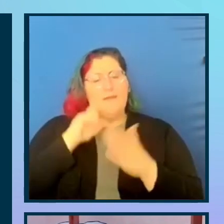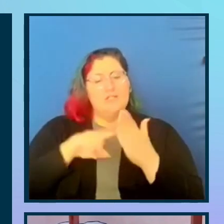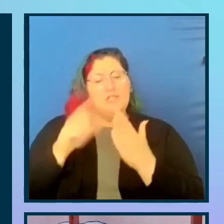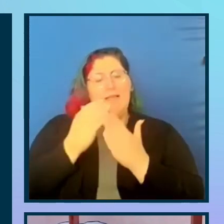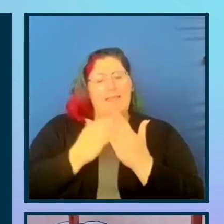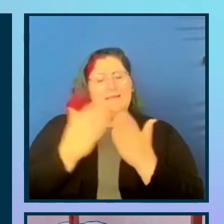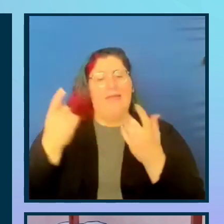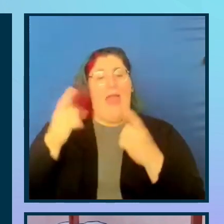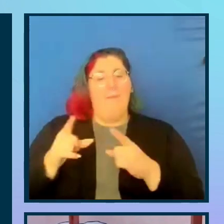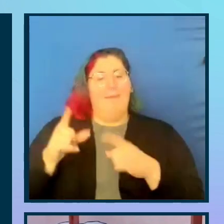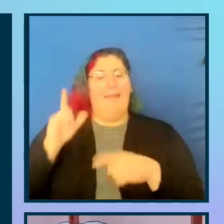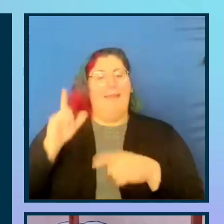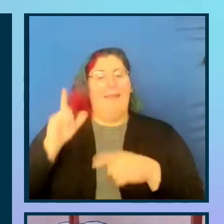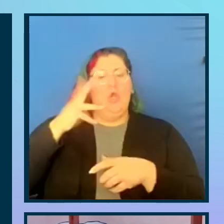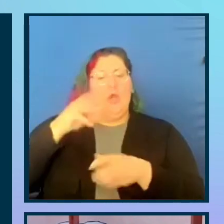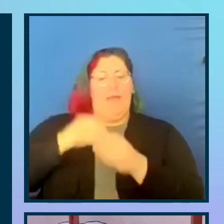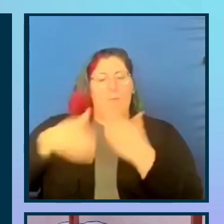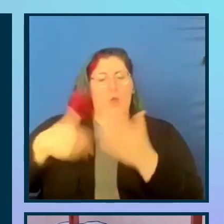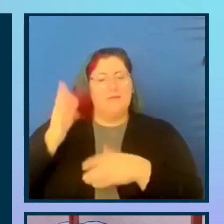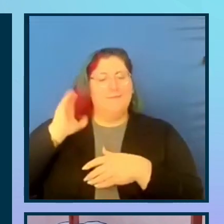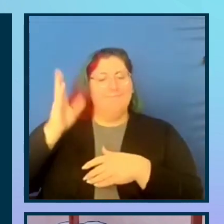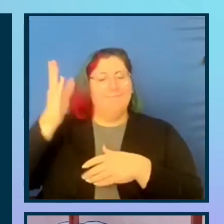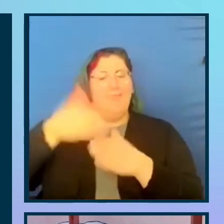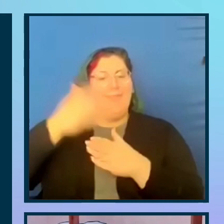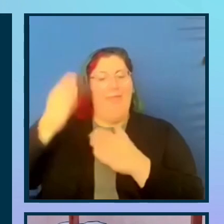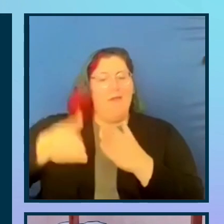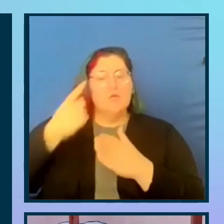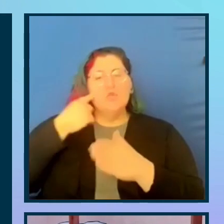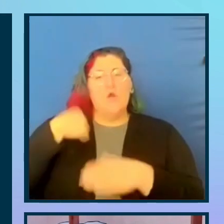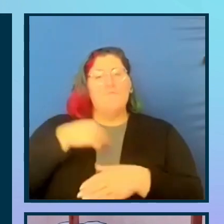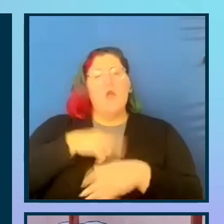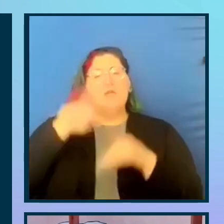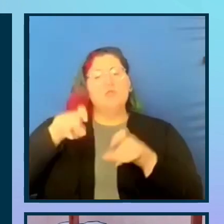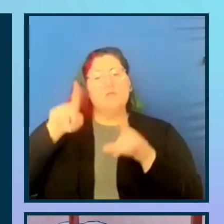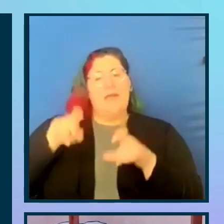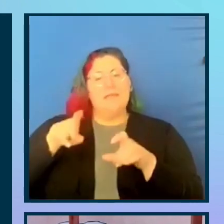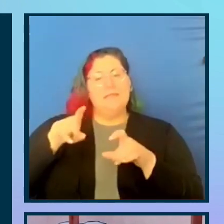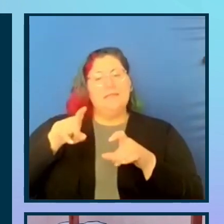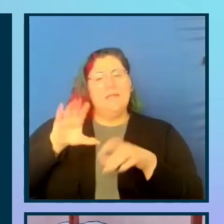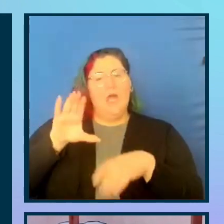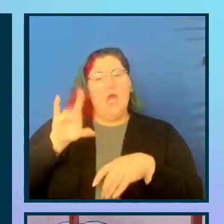In order for us to test a code, like, in order for us to test code,